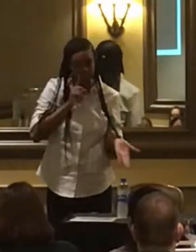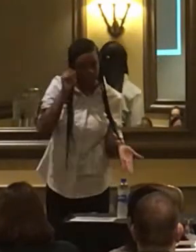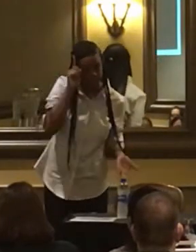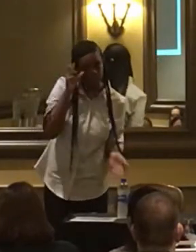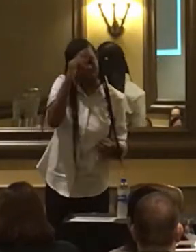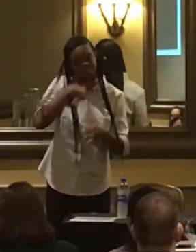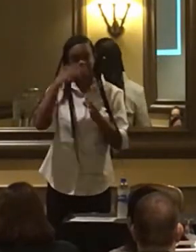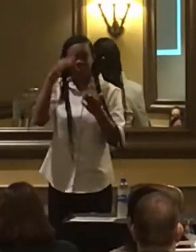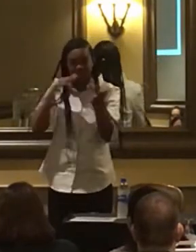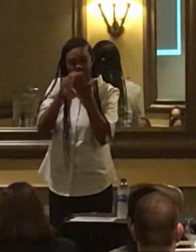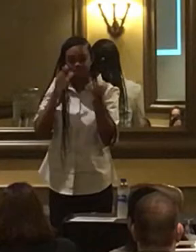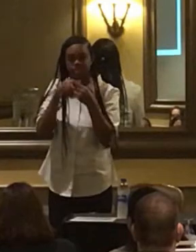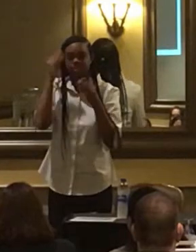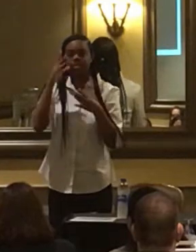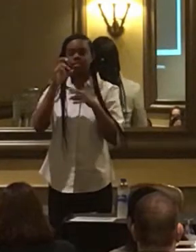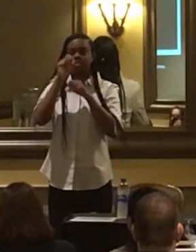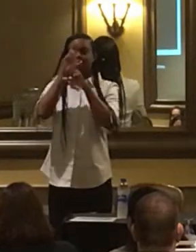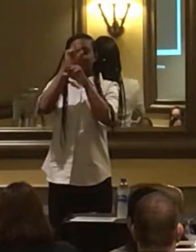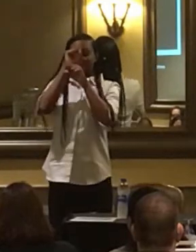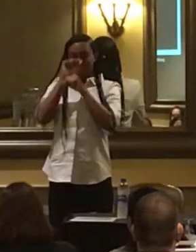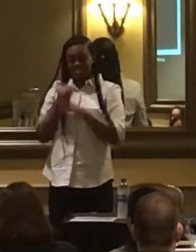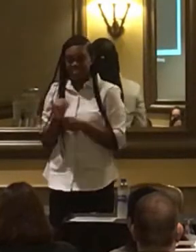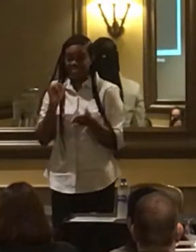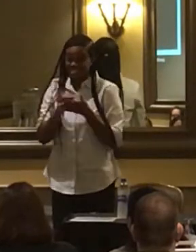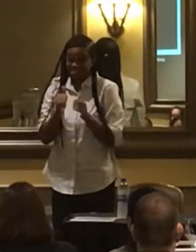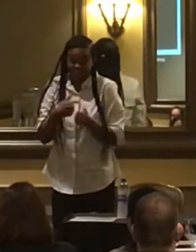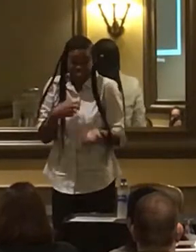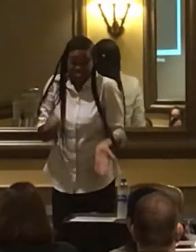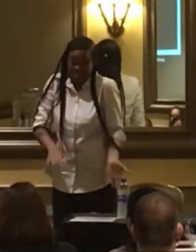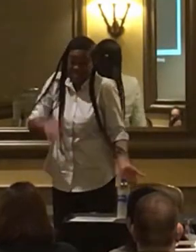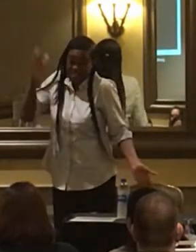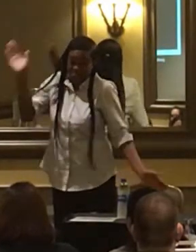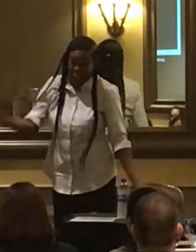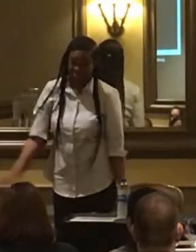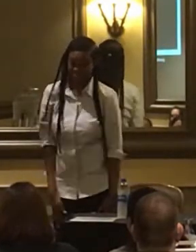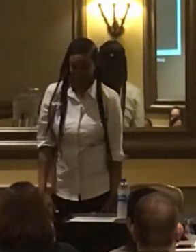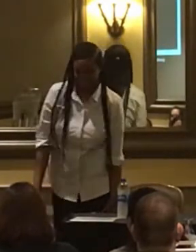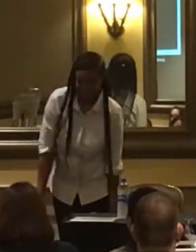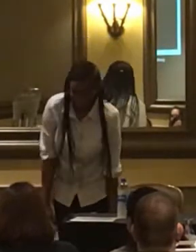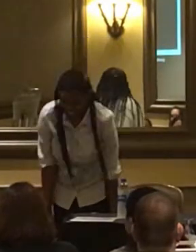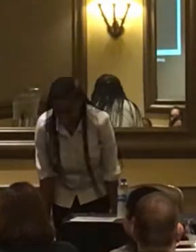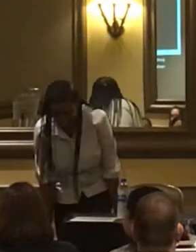and they won't talk to me and approach me. They'll talk more to the hearing students.